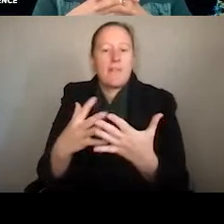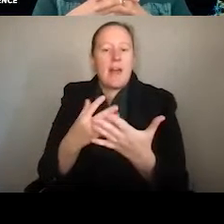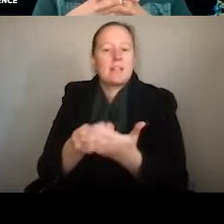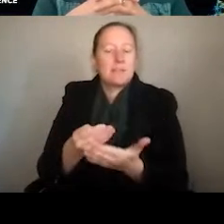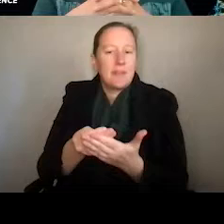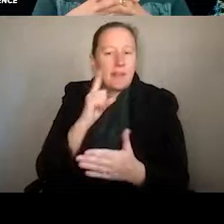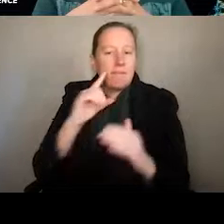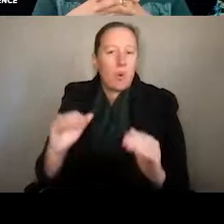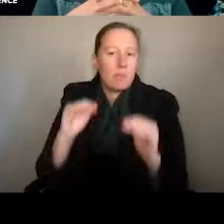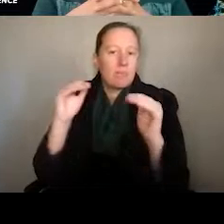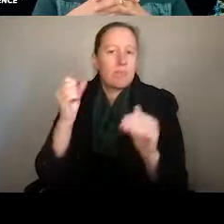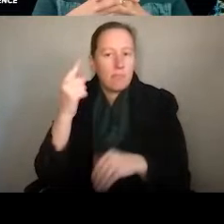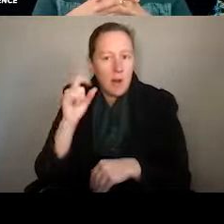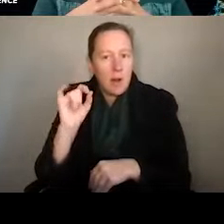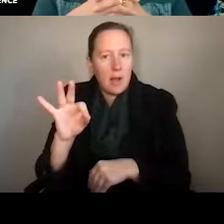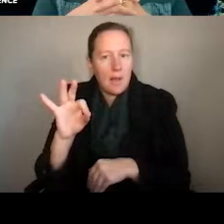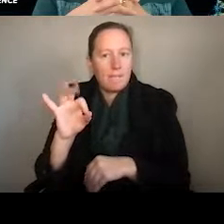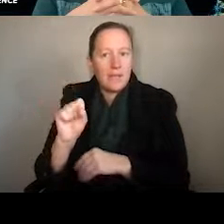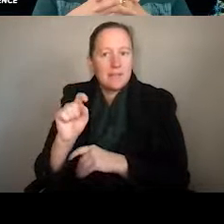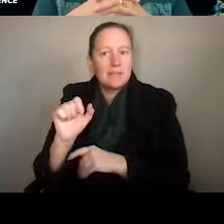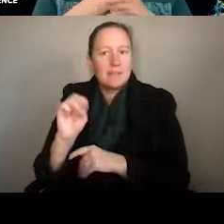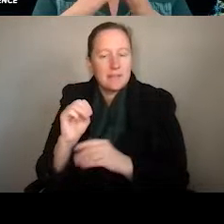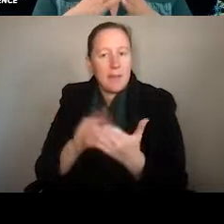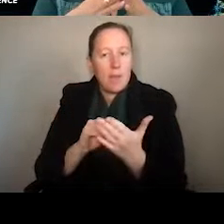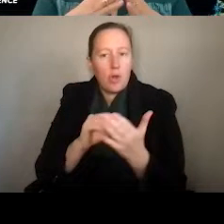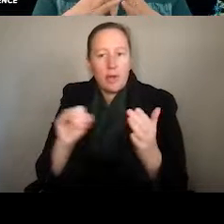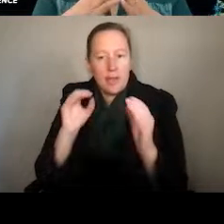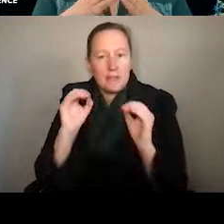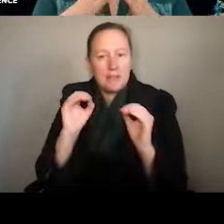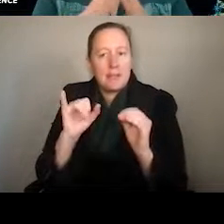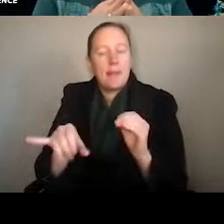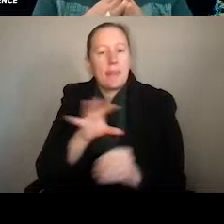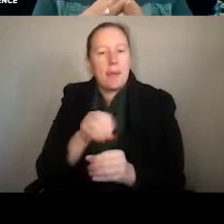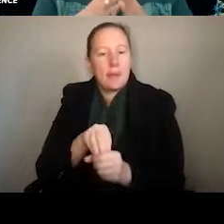understanding of extend learning and teaching. This includes the design,